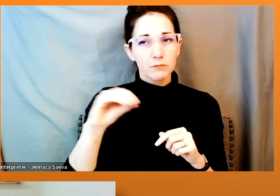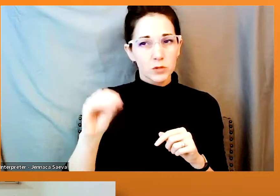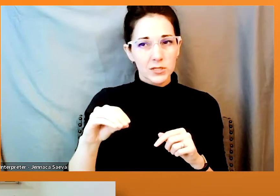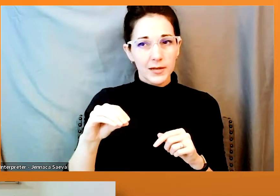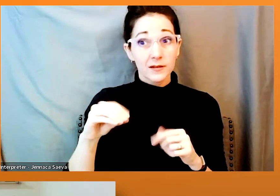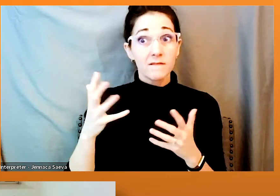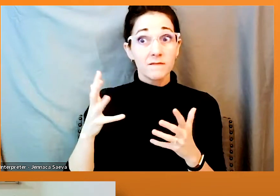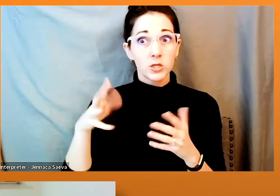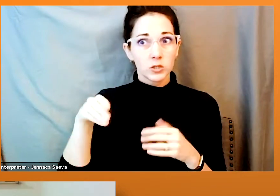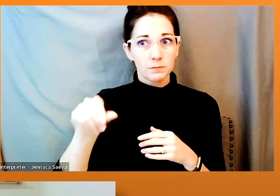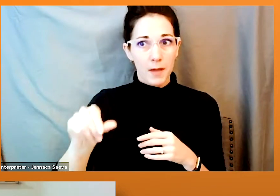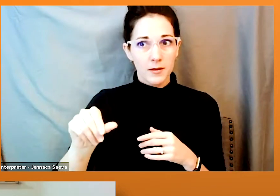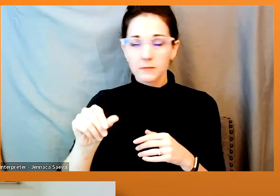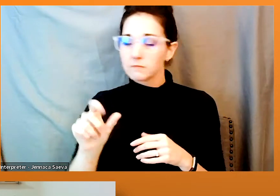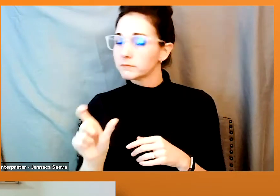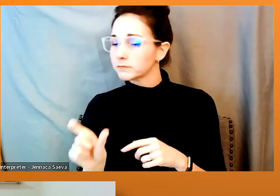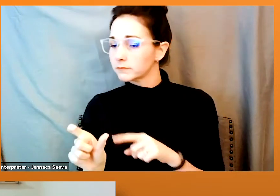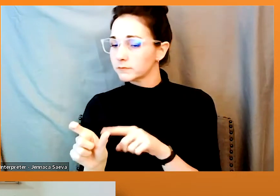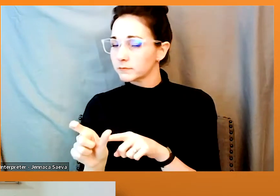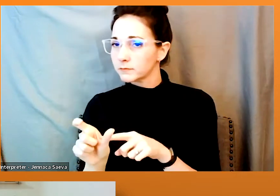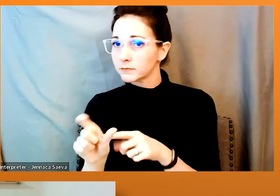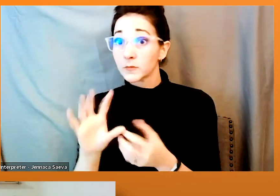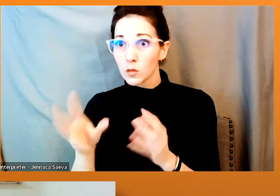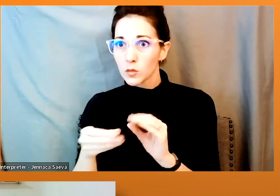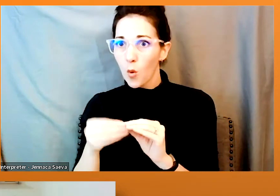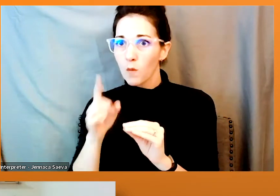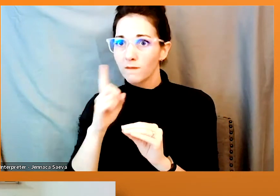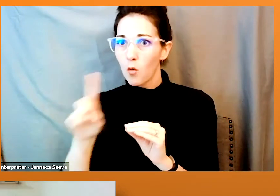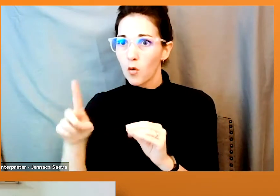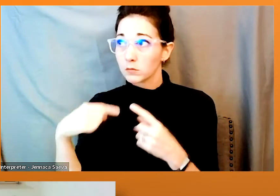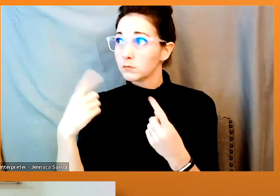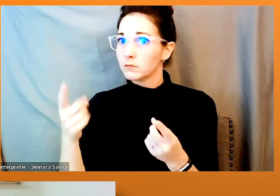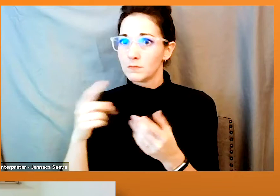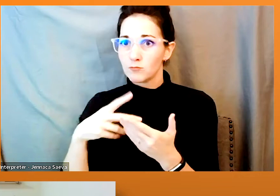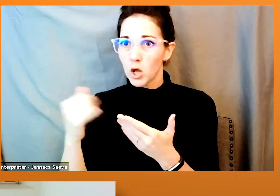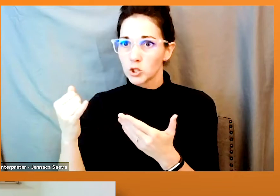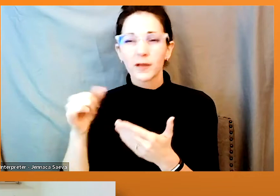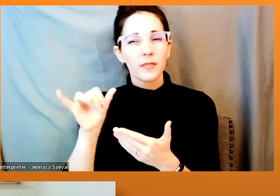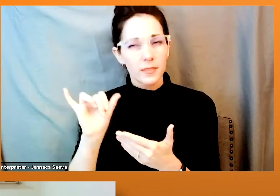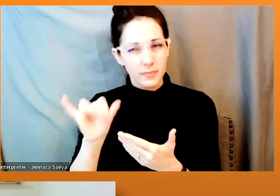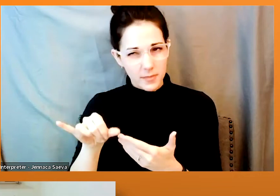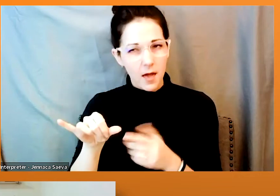I definitely think the percent spent at the bottom in total